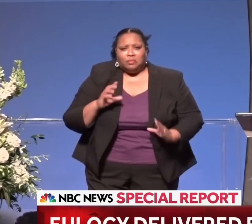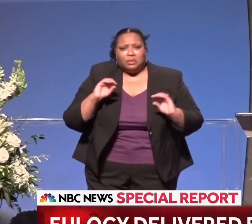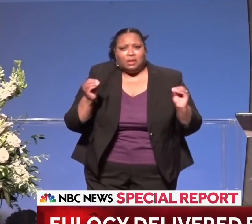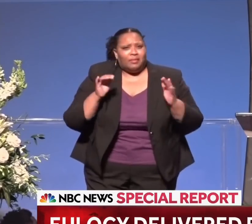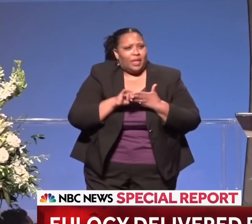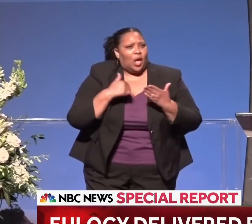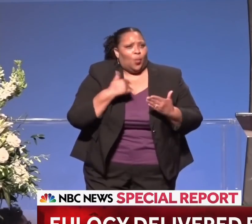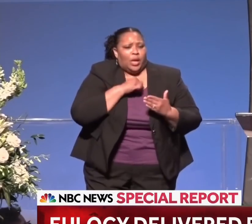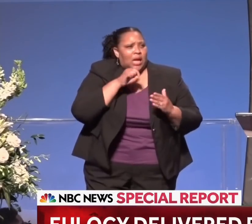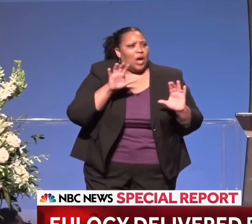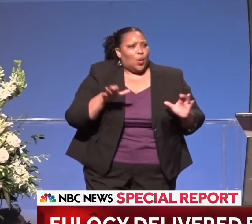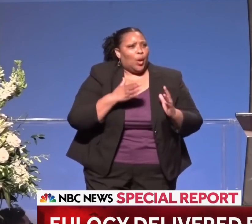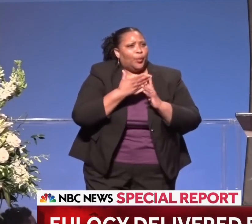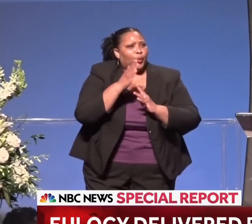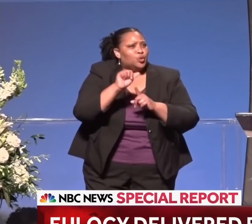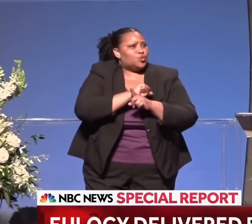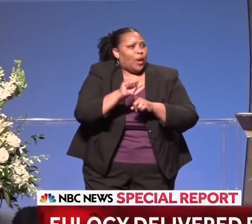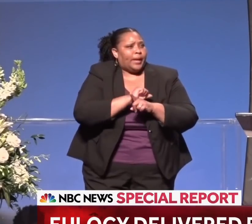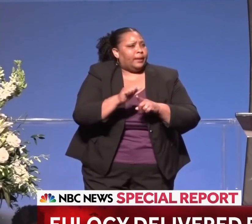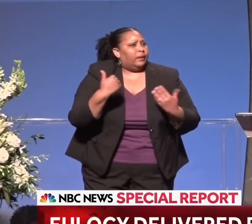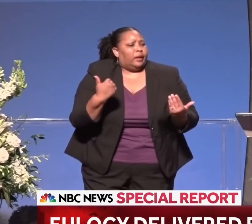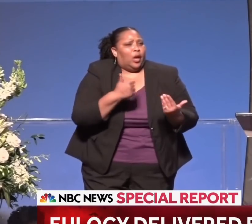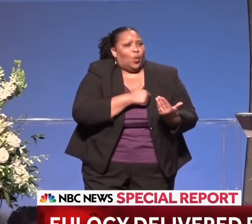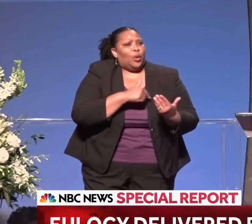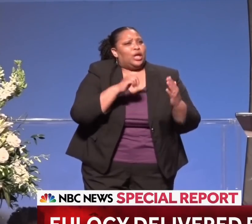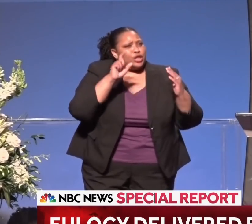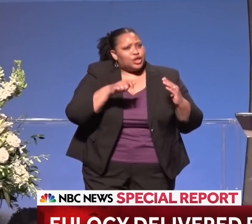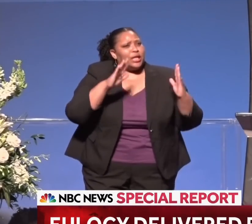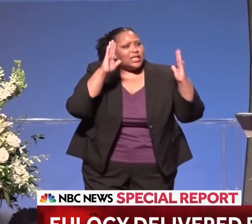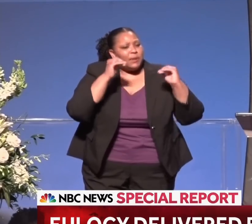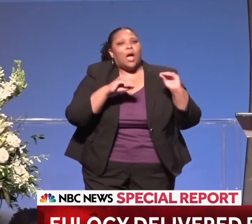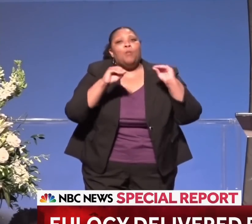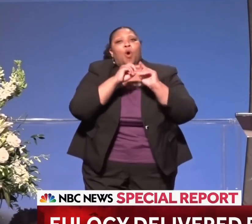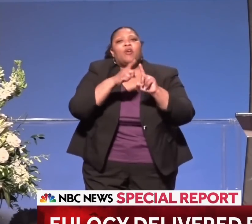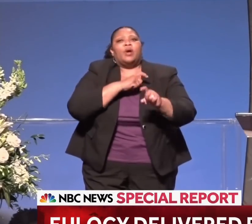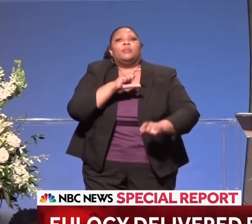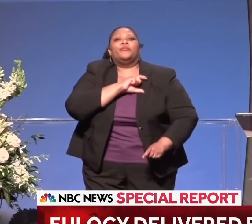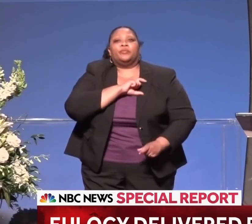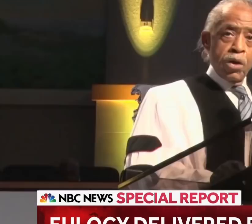YOU’RE GIVINGEN SPECIAL POWERS T OTHERS DON’T HAVE. WE DON’T HAVE A GUN WE’RE CARRYING.